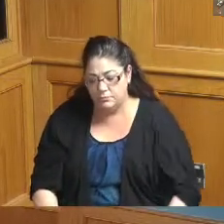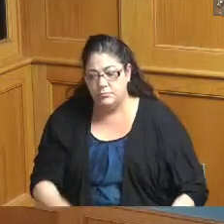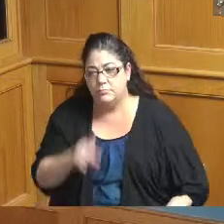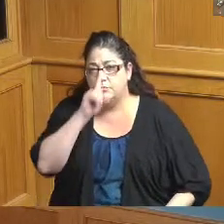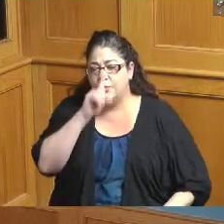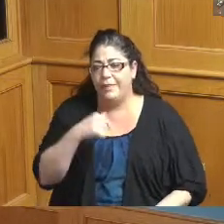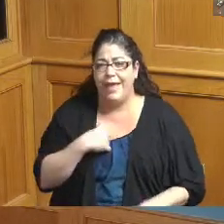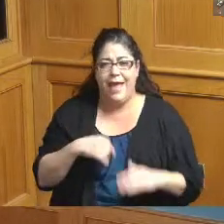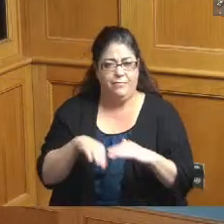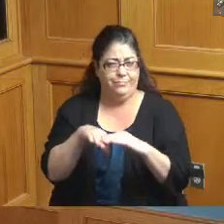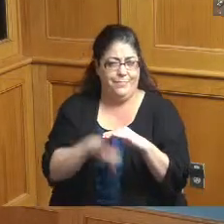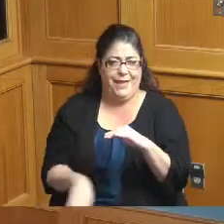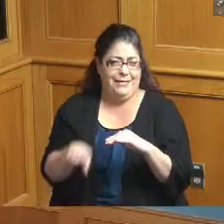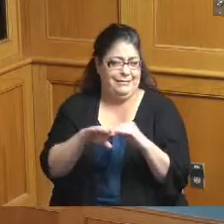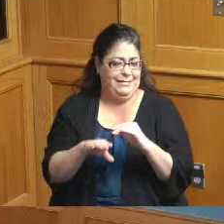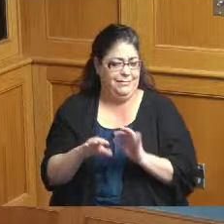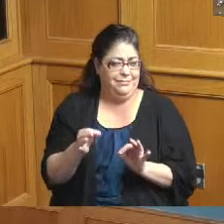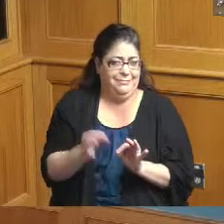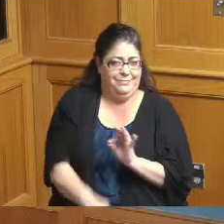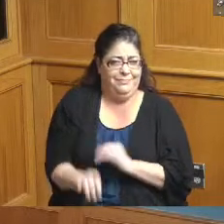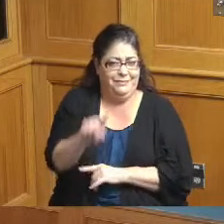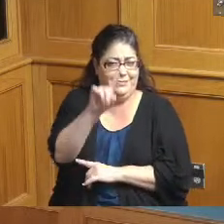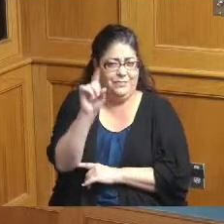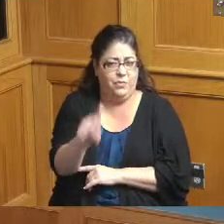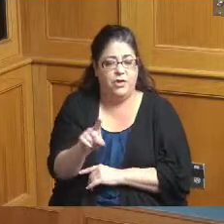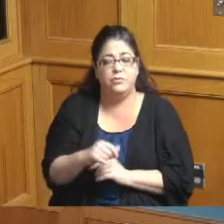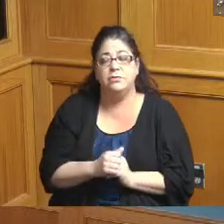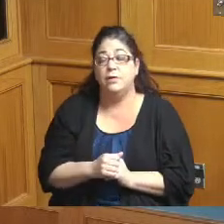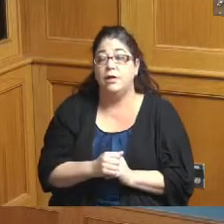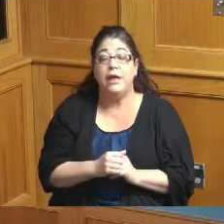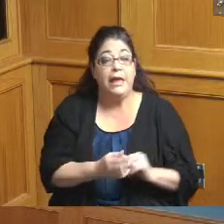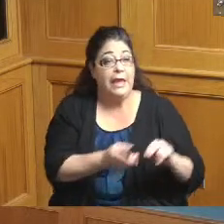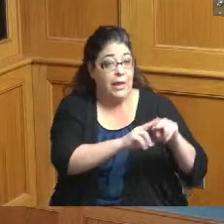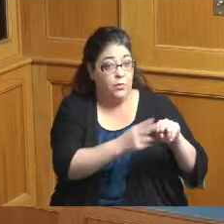basic question as we look at all the increases that have been indicated